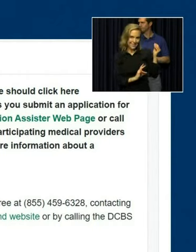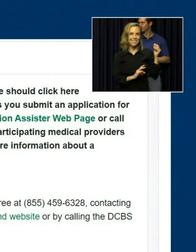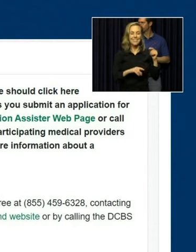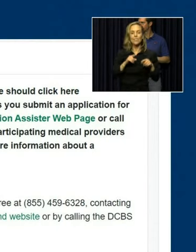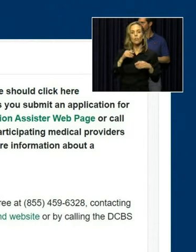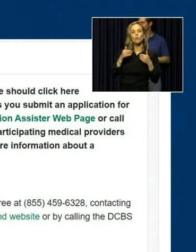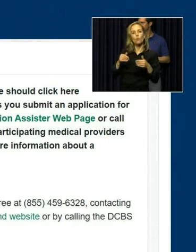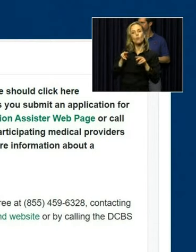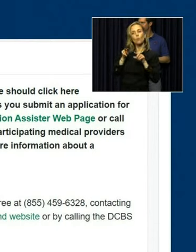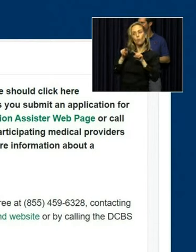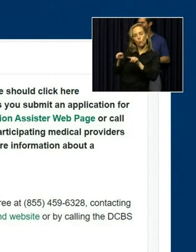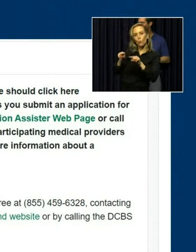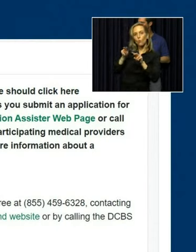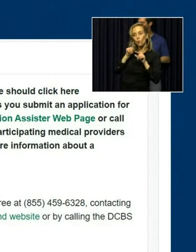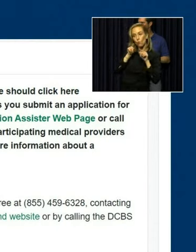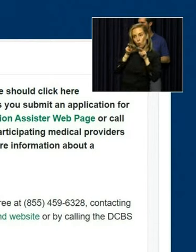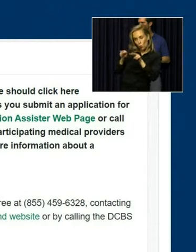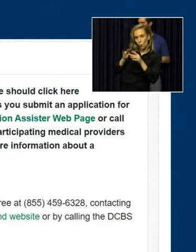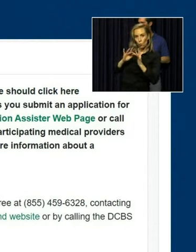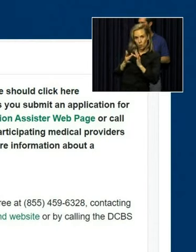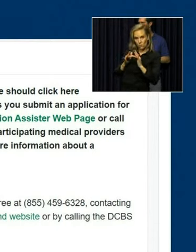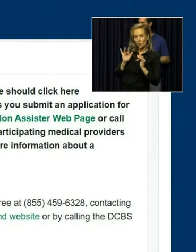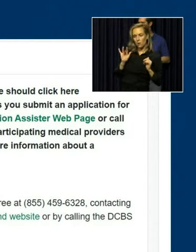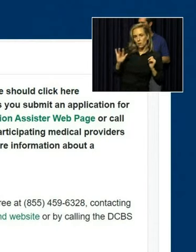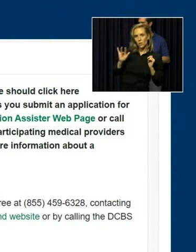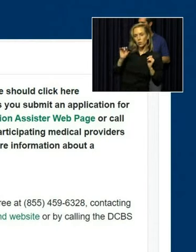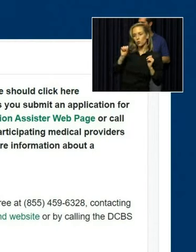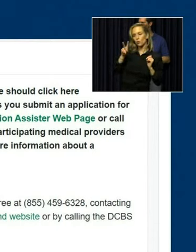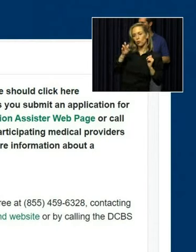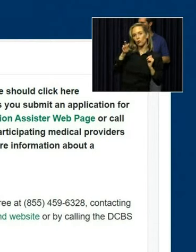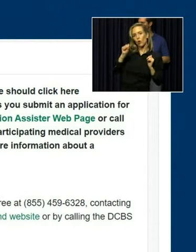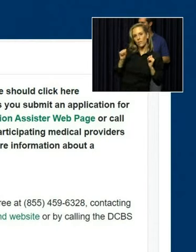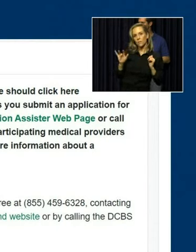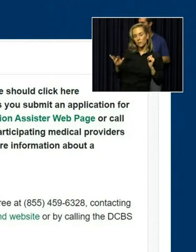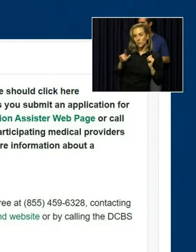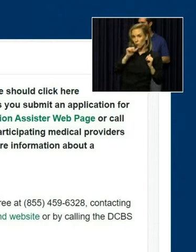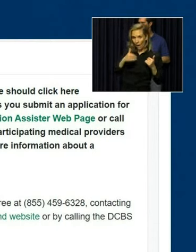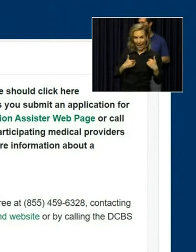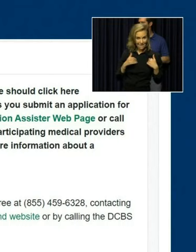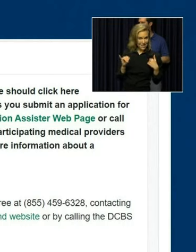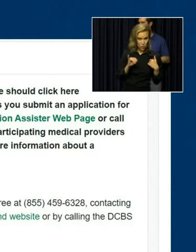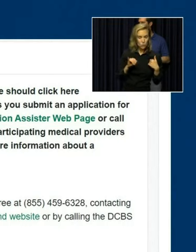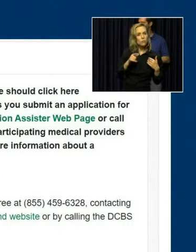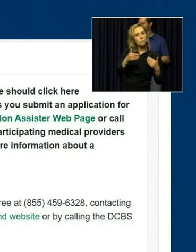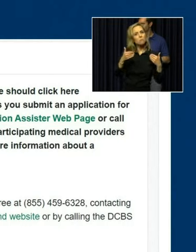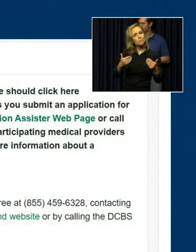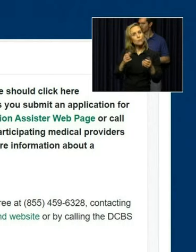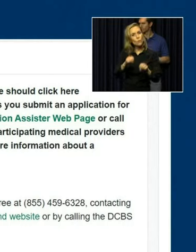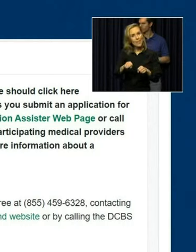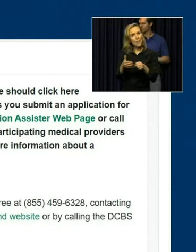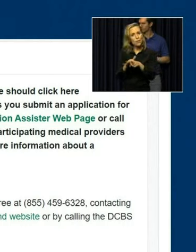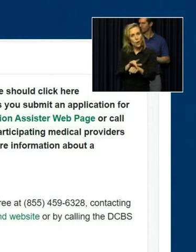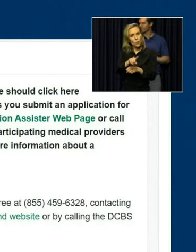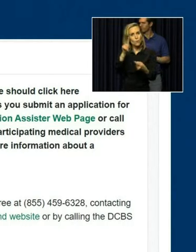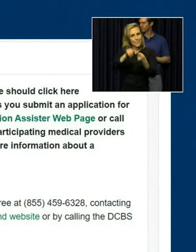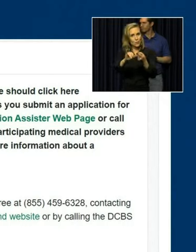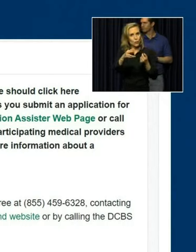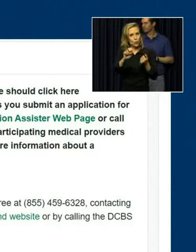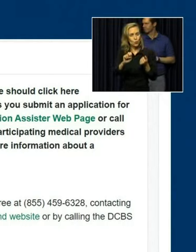NUMBER DOWNWARD BY SIX, WHICH AGAIN WERE DUPLICATES AND/OR PEOPLE THAT WERE OUT OF STATE,